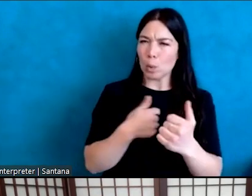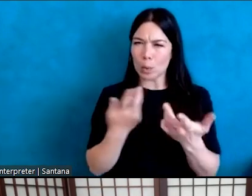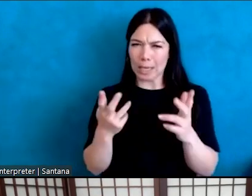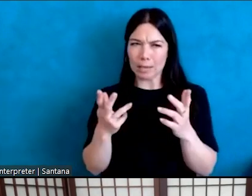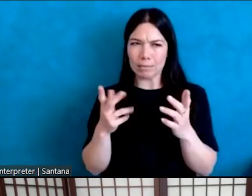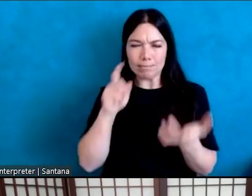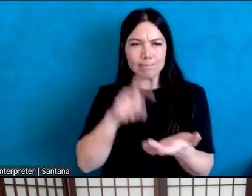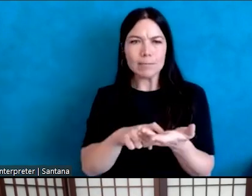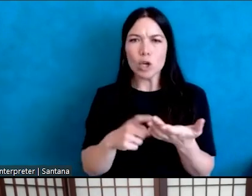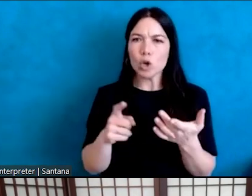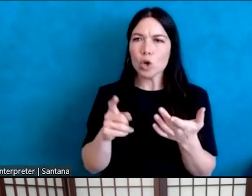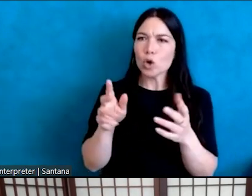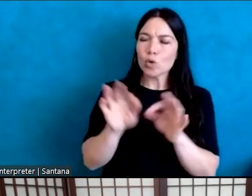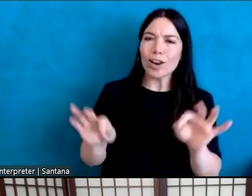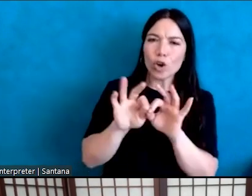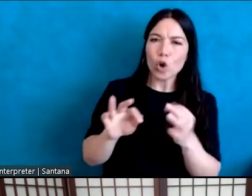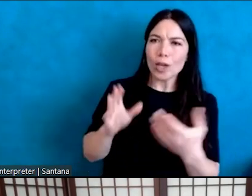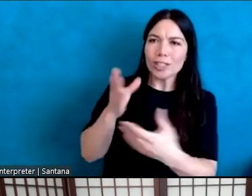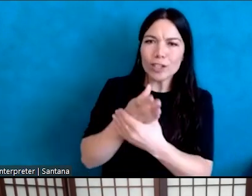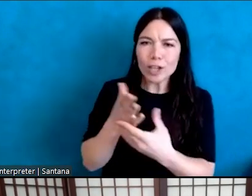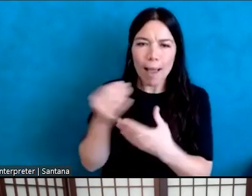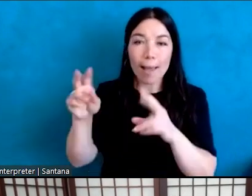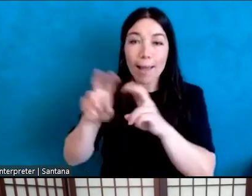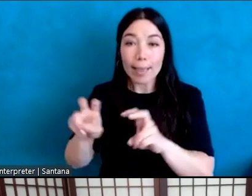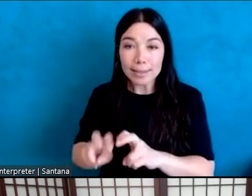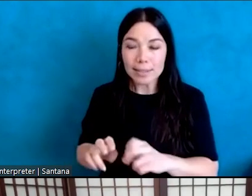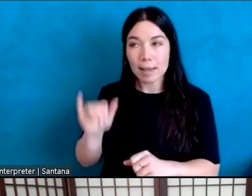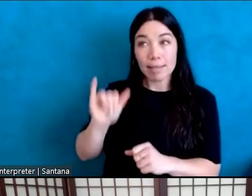This underlying theme guides a lot of my work in what I call language reclamation.